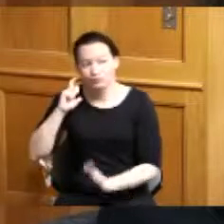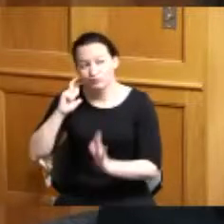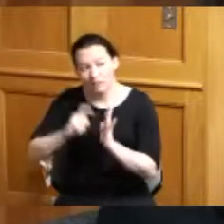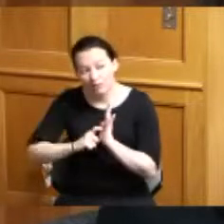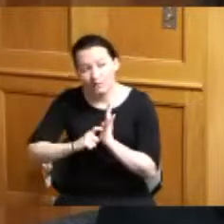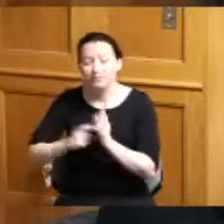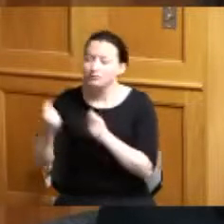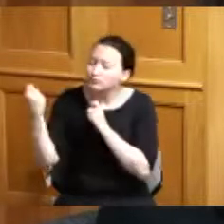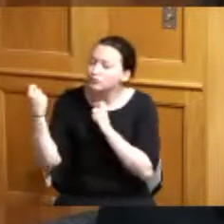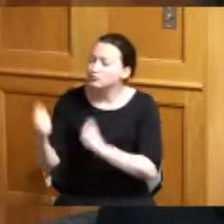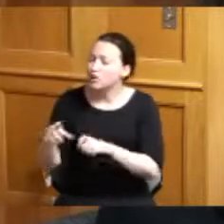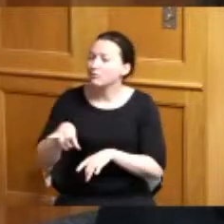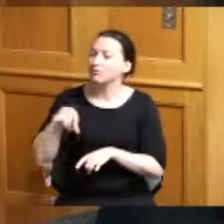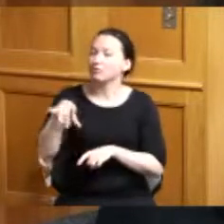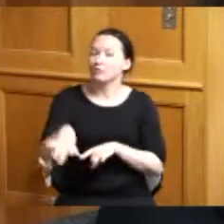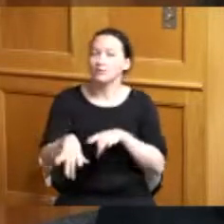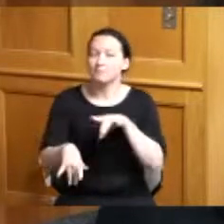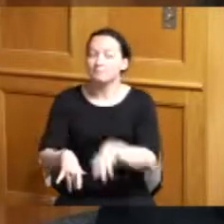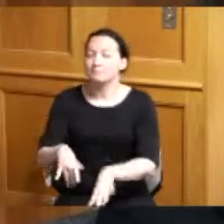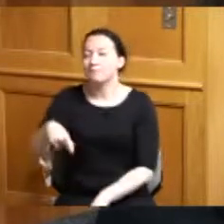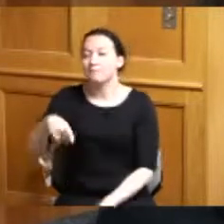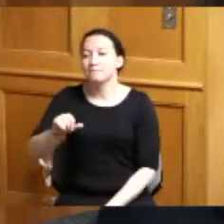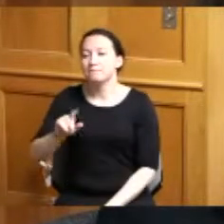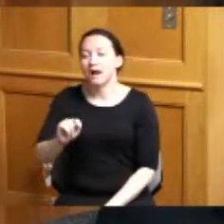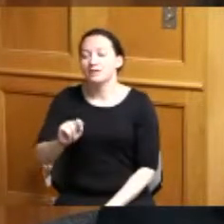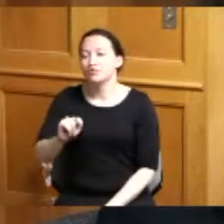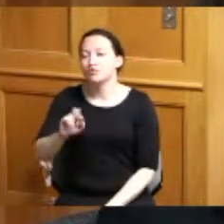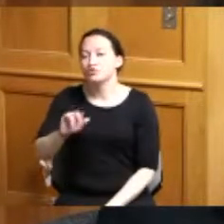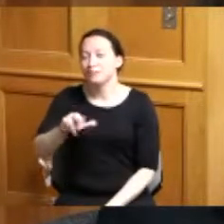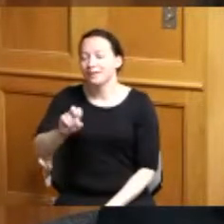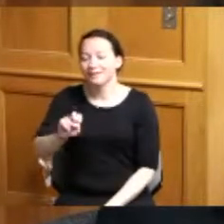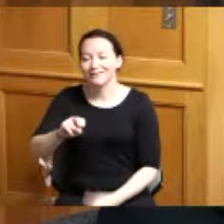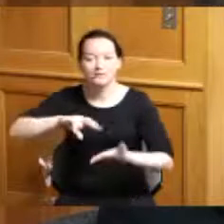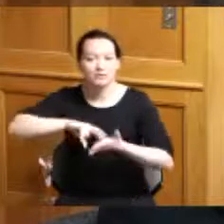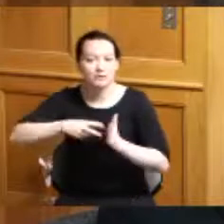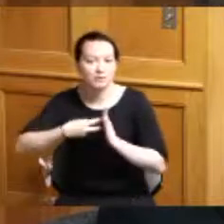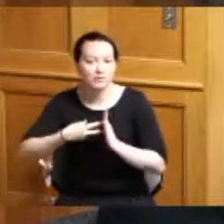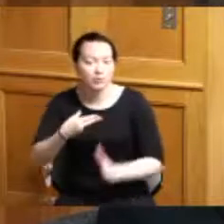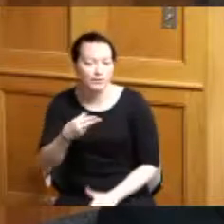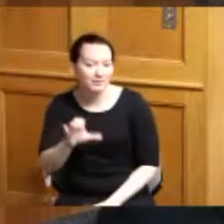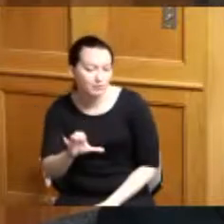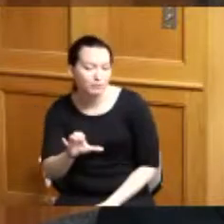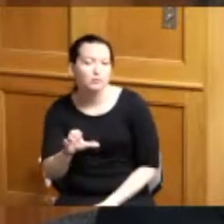the significant contribution of Pat Tribbe and what it has meant to Hamilton County and does